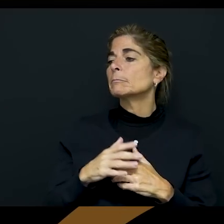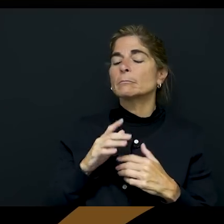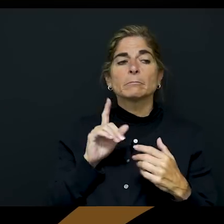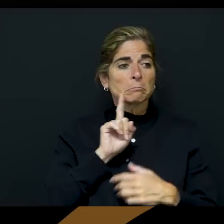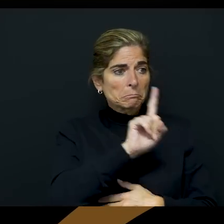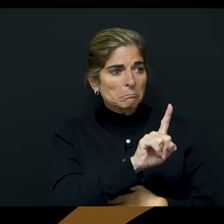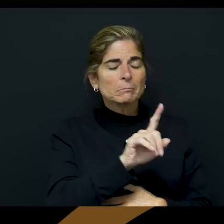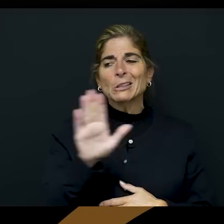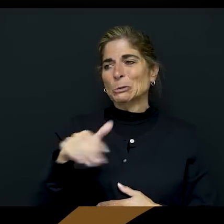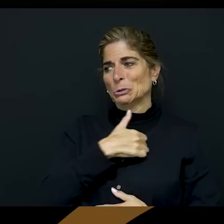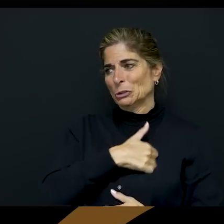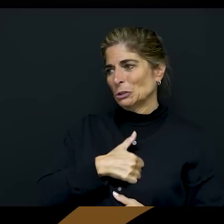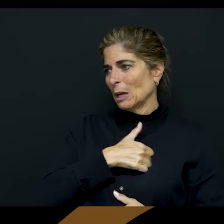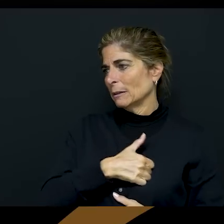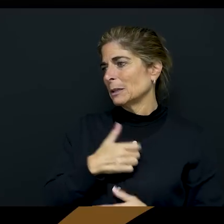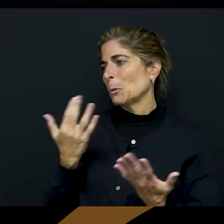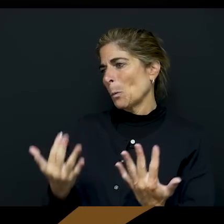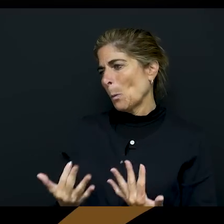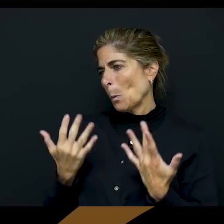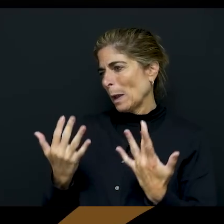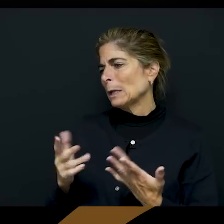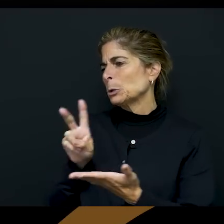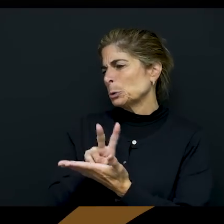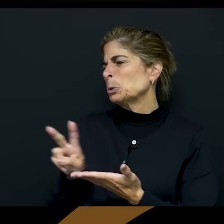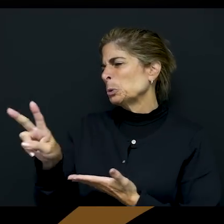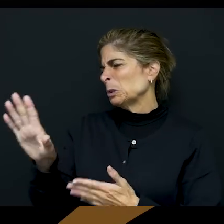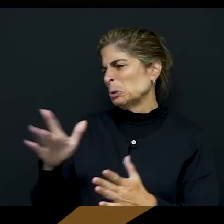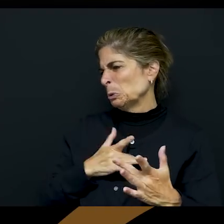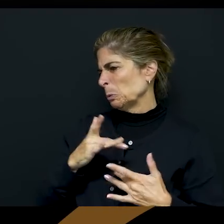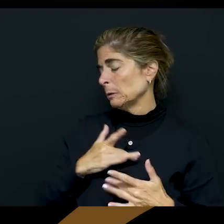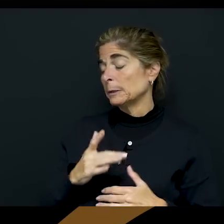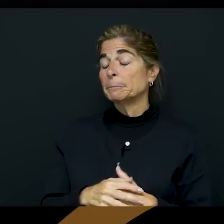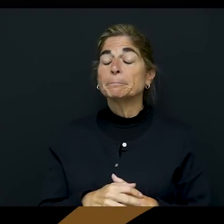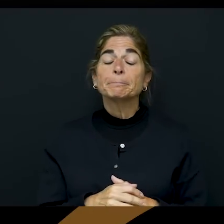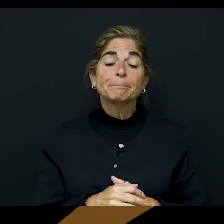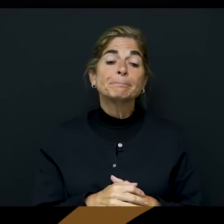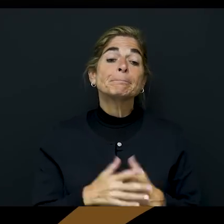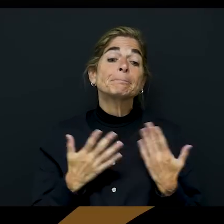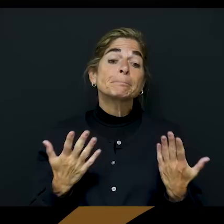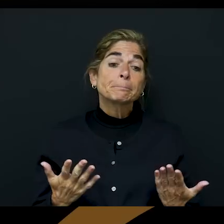and each time they apologized, saying that they were still waiting for the headset, but don't worry, it's coming in two weeks.